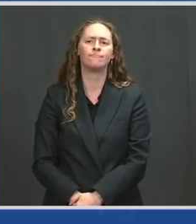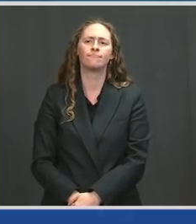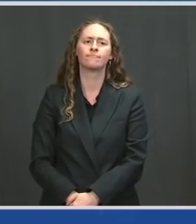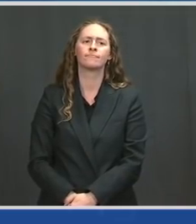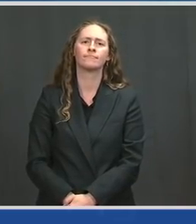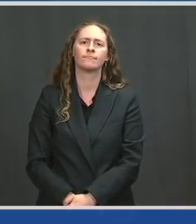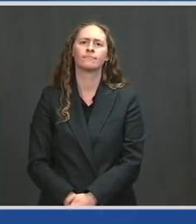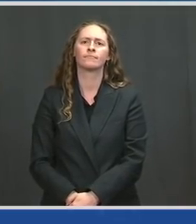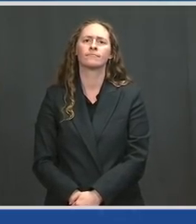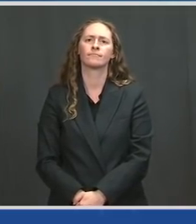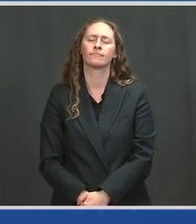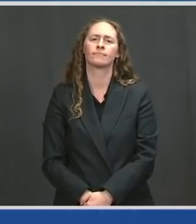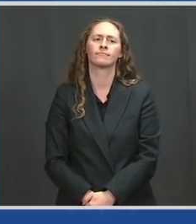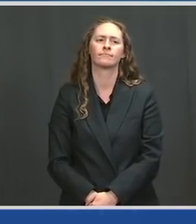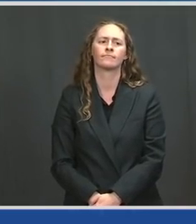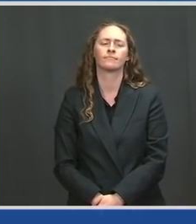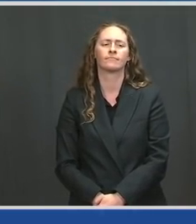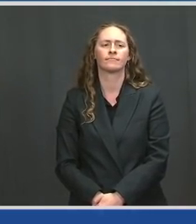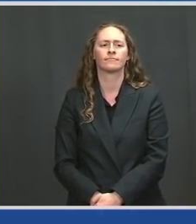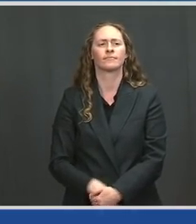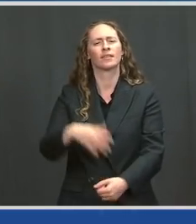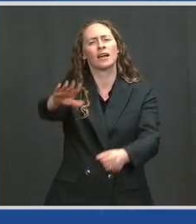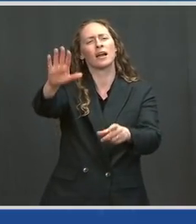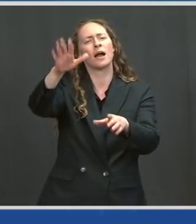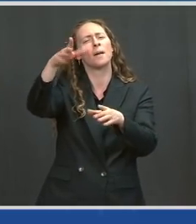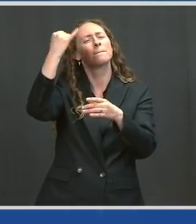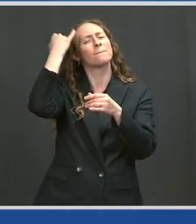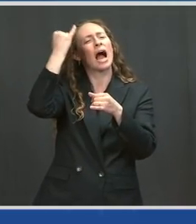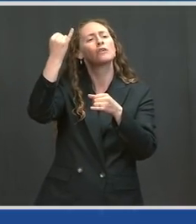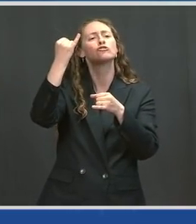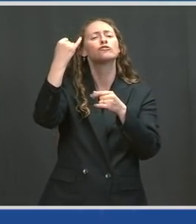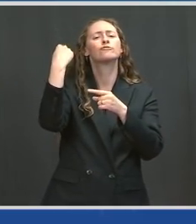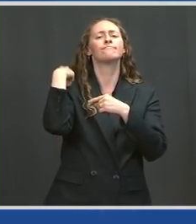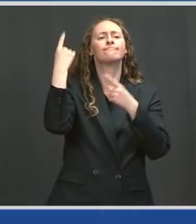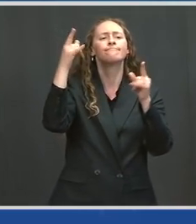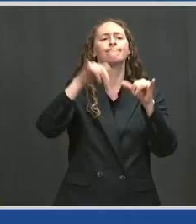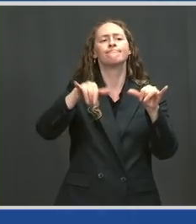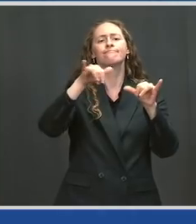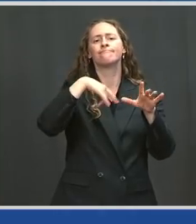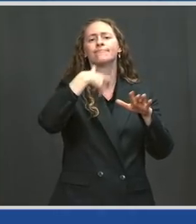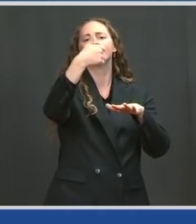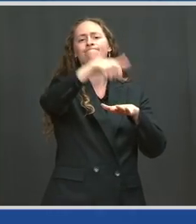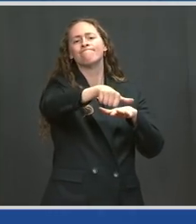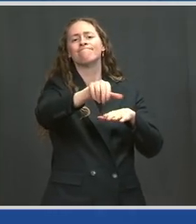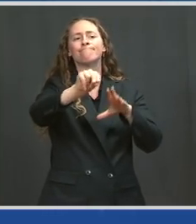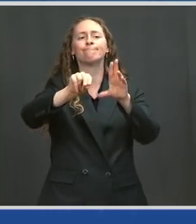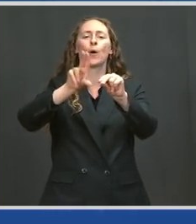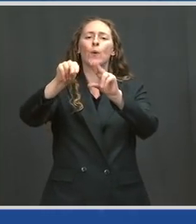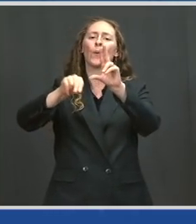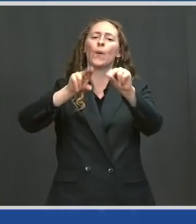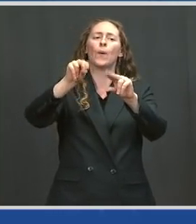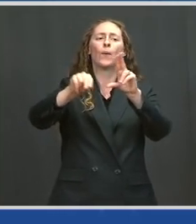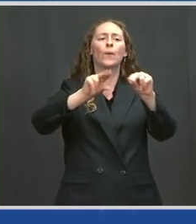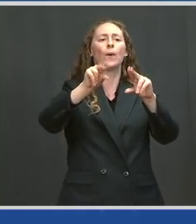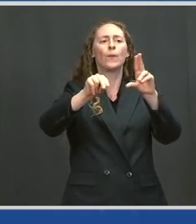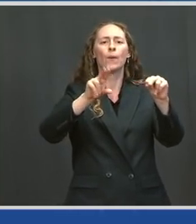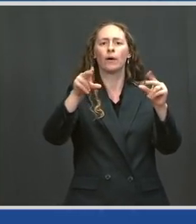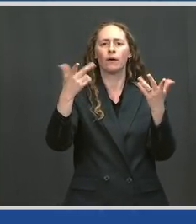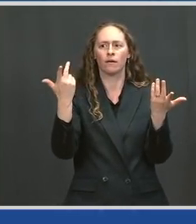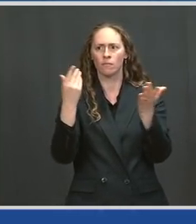Just imagine, if instead of denying millions of entrepreneurs the ability to access capital and contracting,